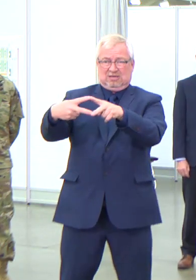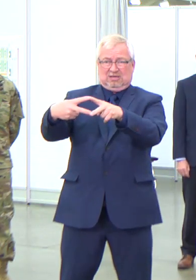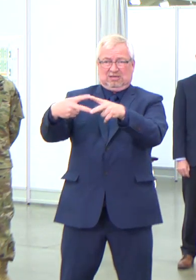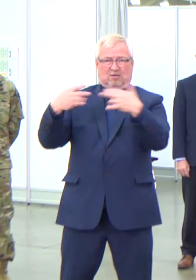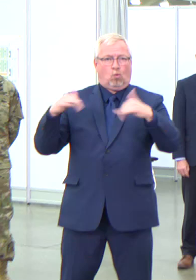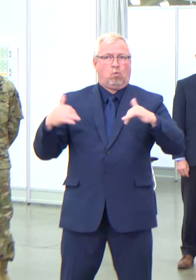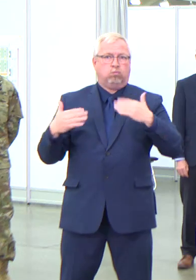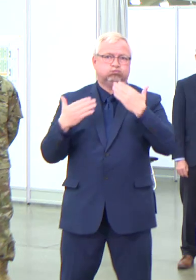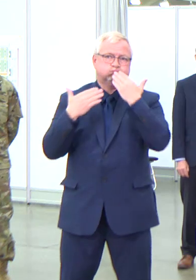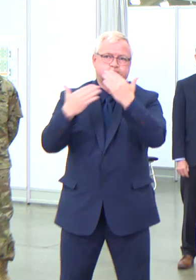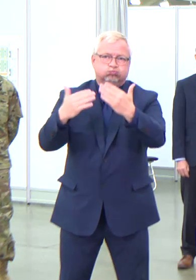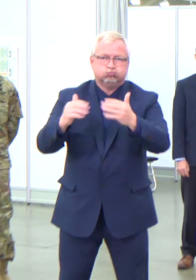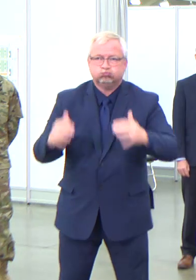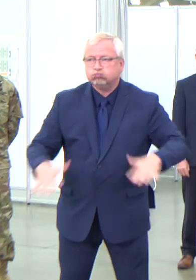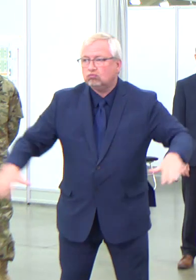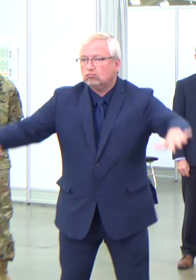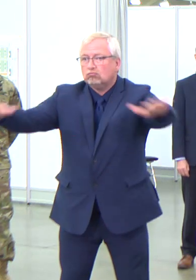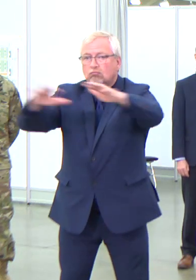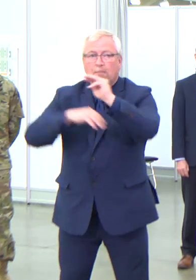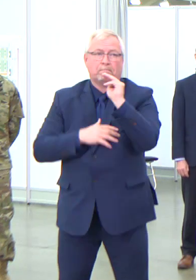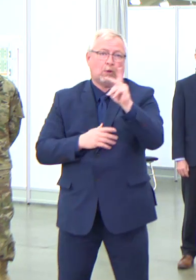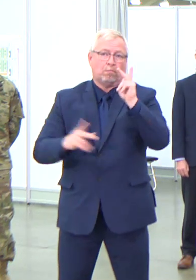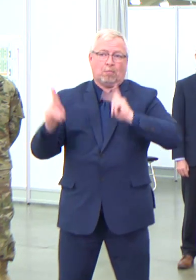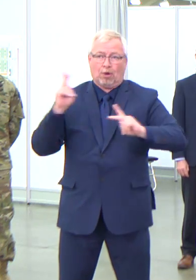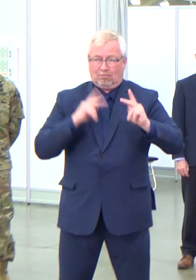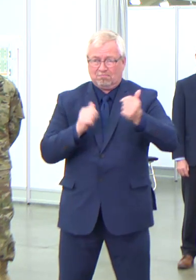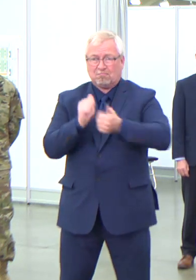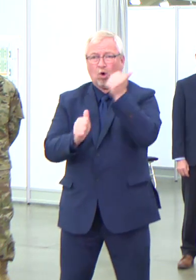. I want to thank the overwhelming majority of our citizens who have remained at home,